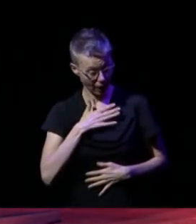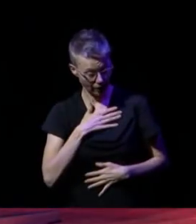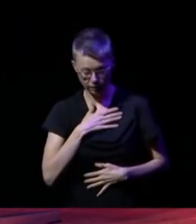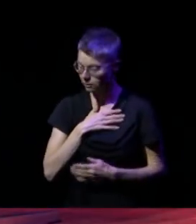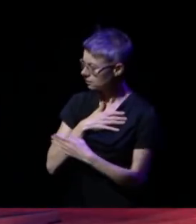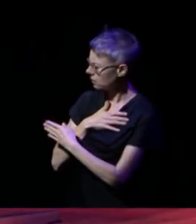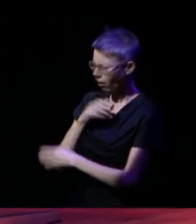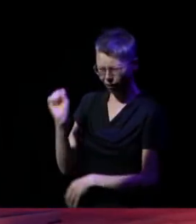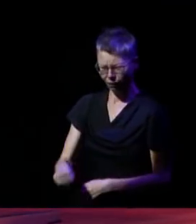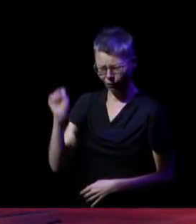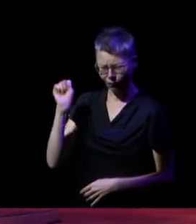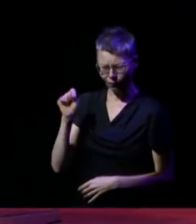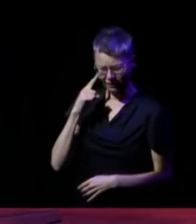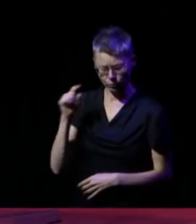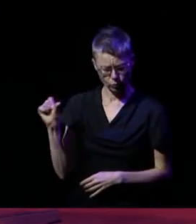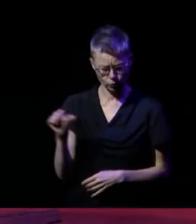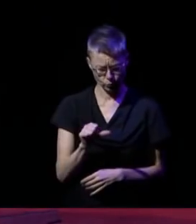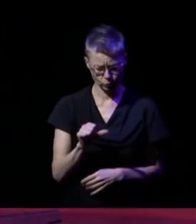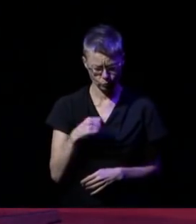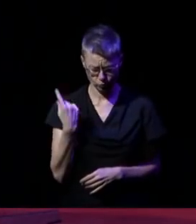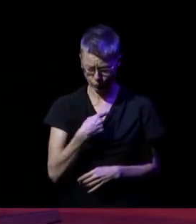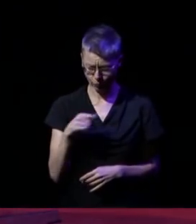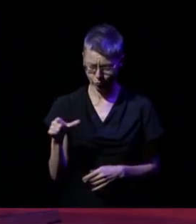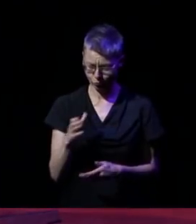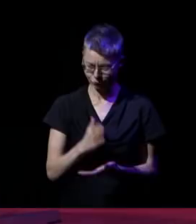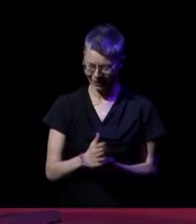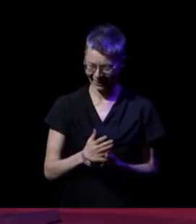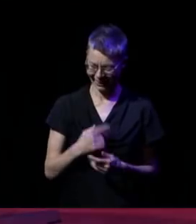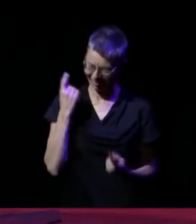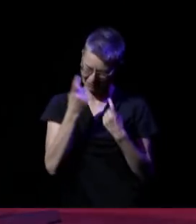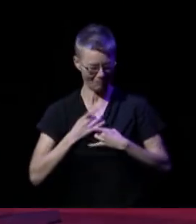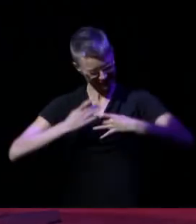Absolutely! I mean, I think we should all get really into ourselves and,